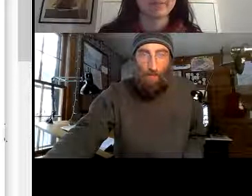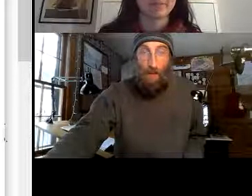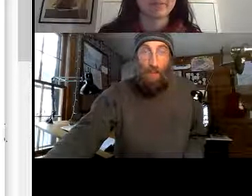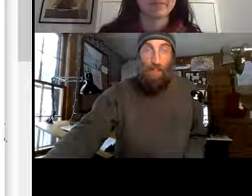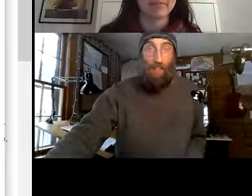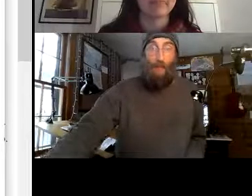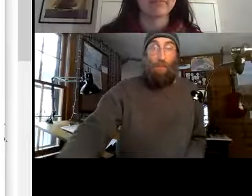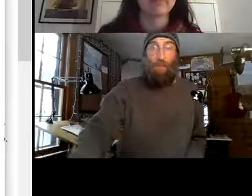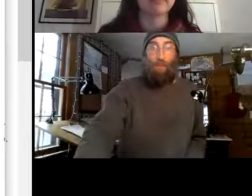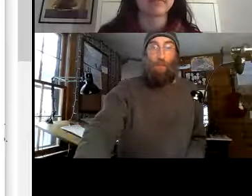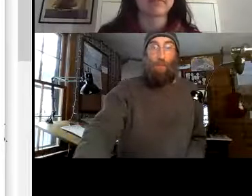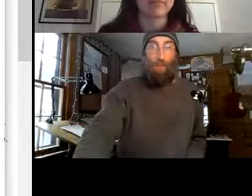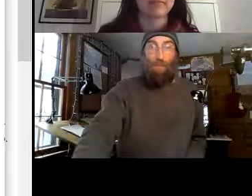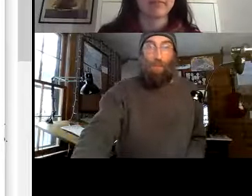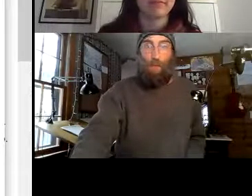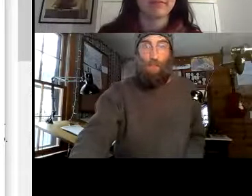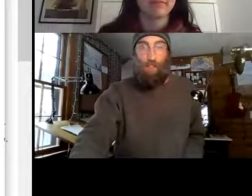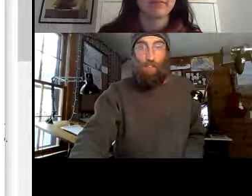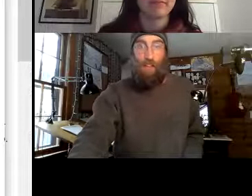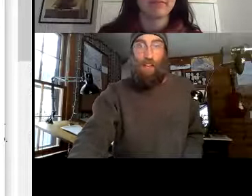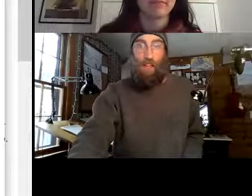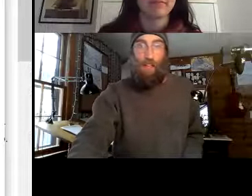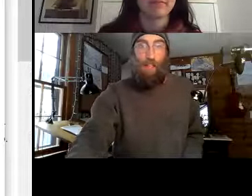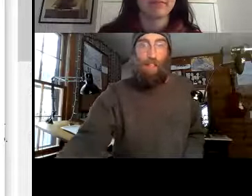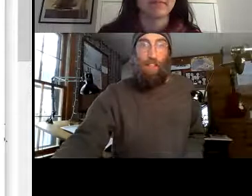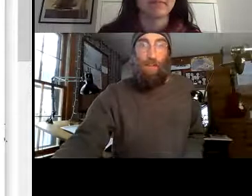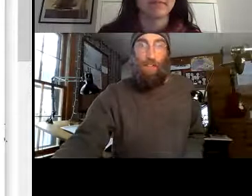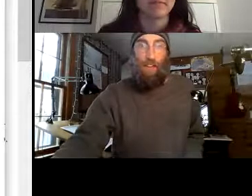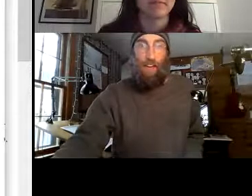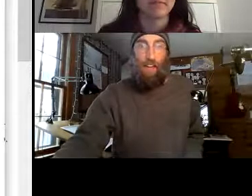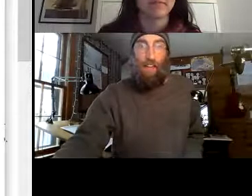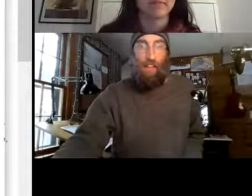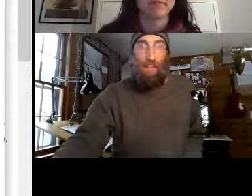the family who still preserve the originals of this, but in the historical society